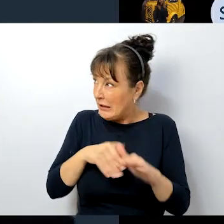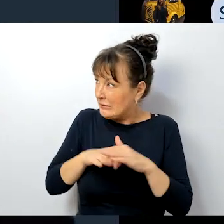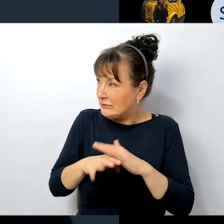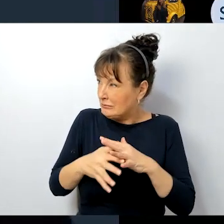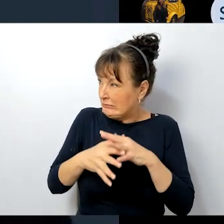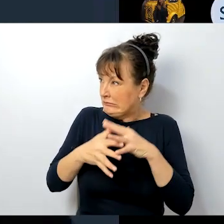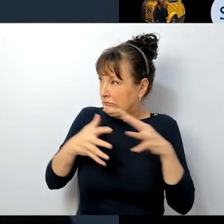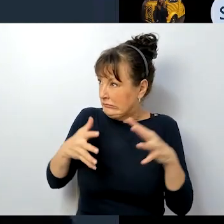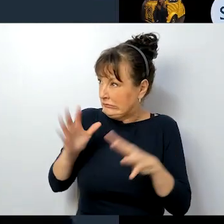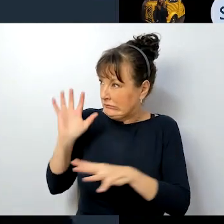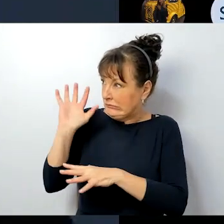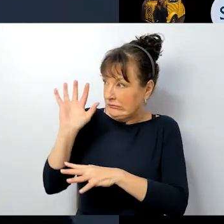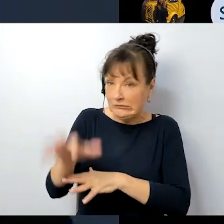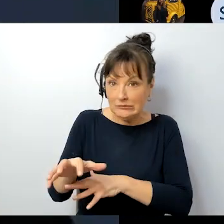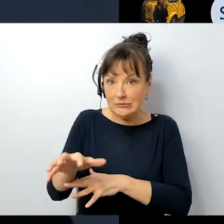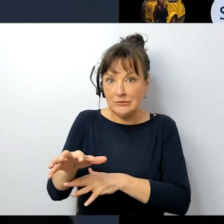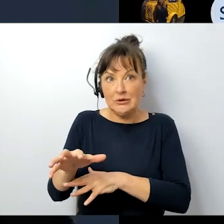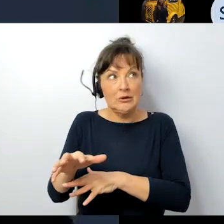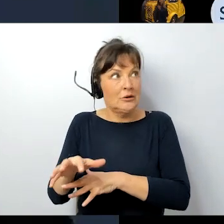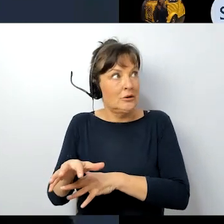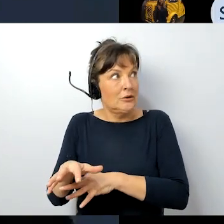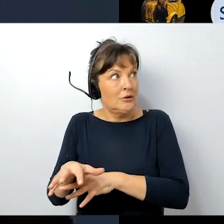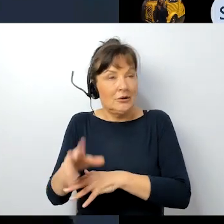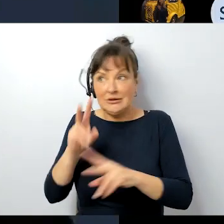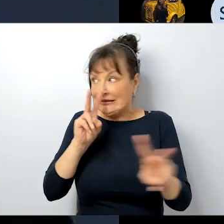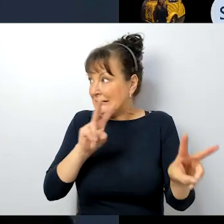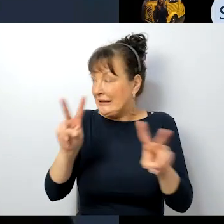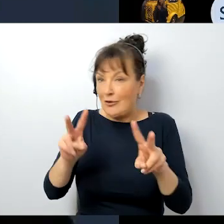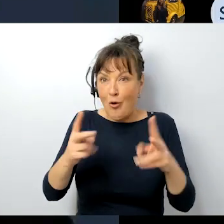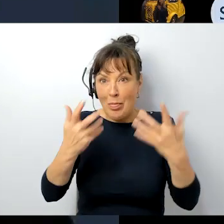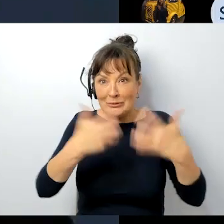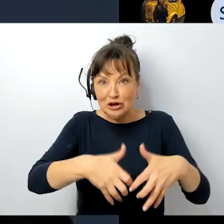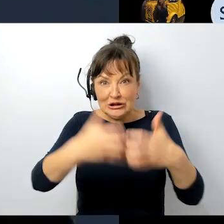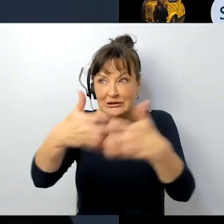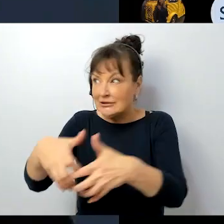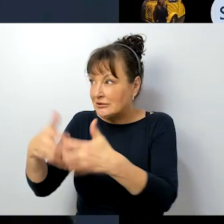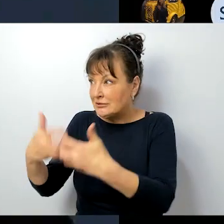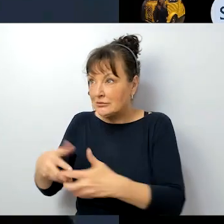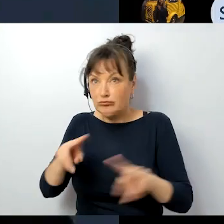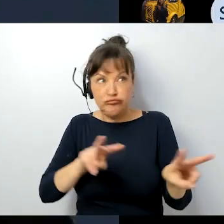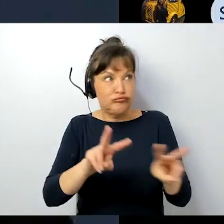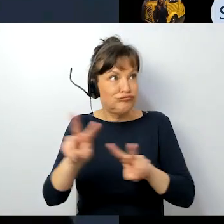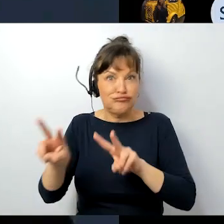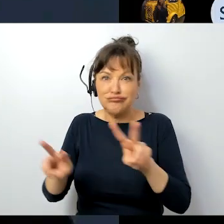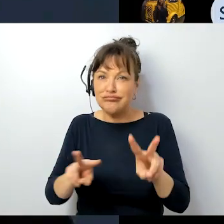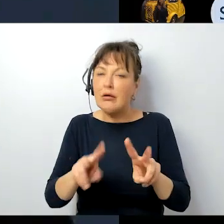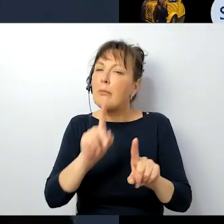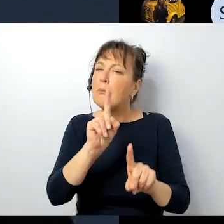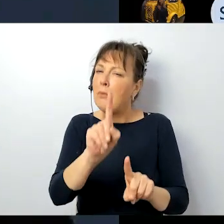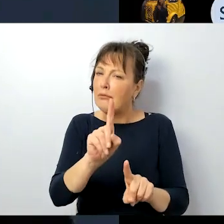an interview and yeah it was quite scary going into a big site, a big fuel plant and hearing